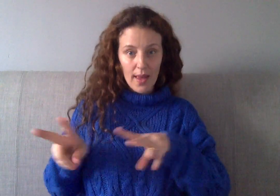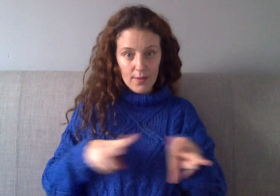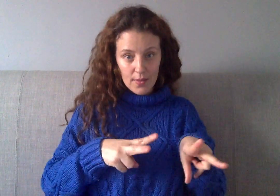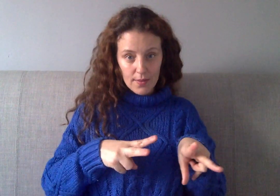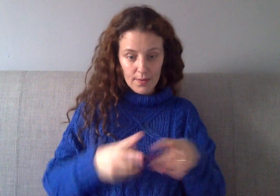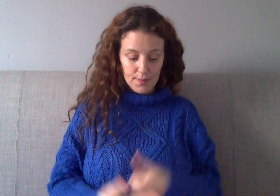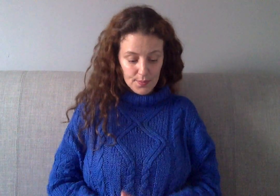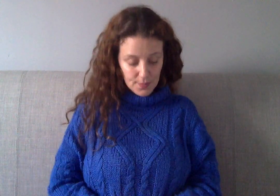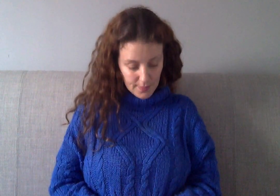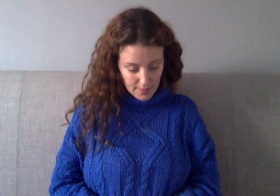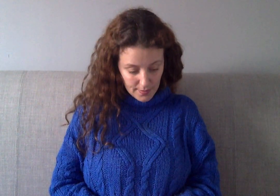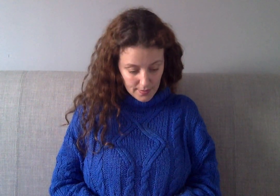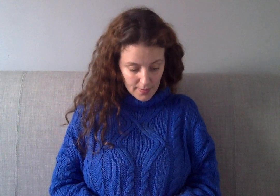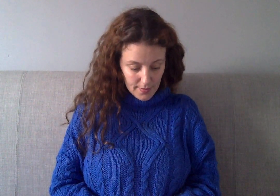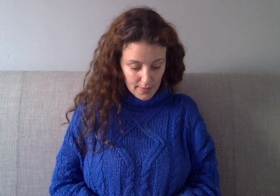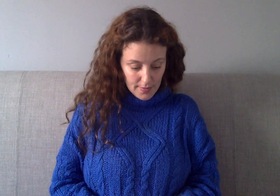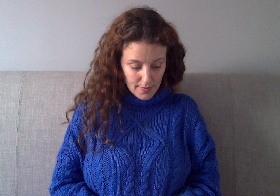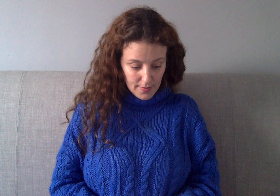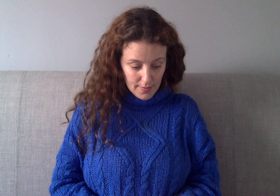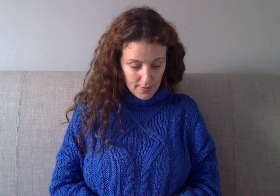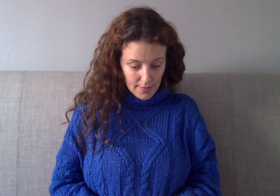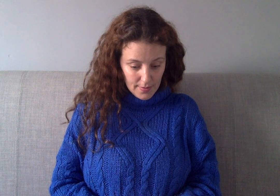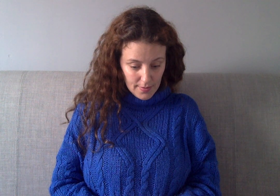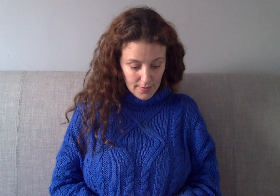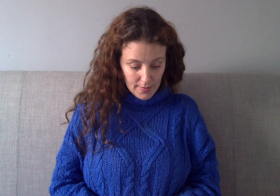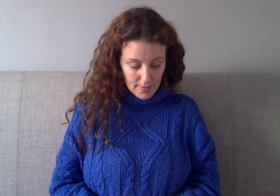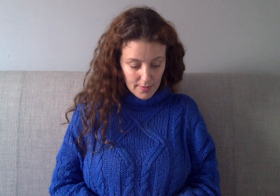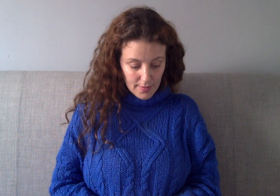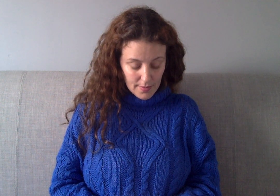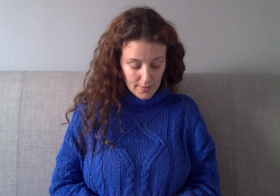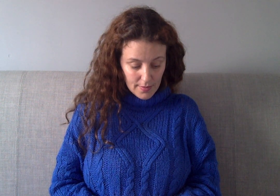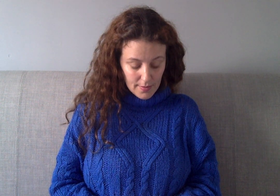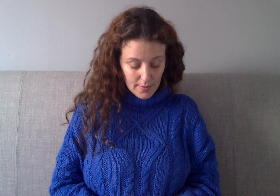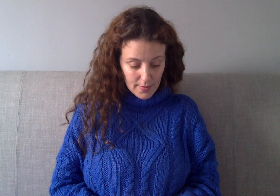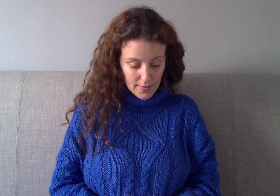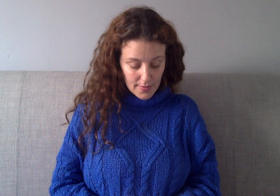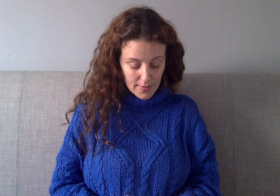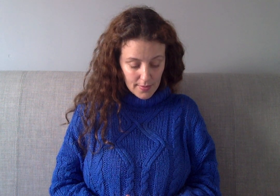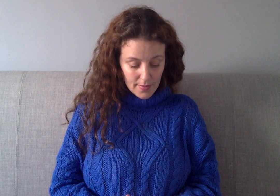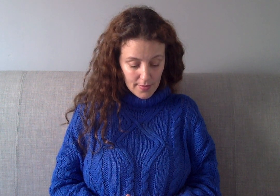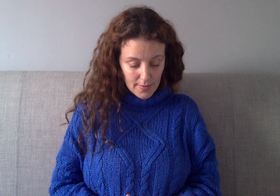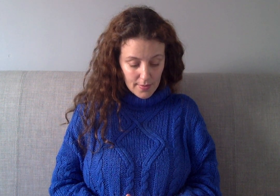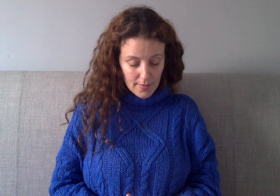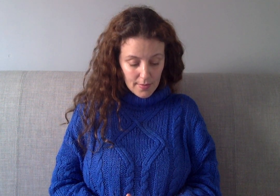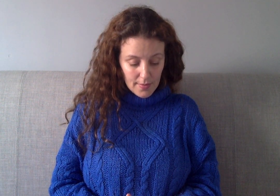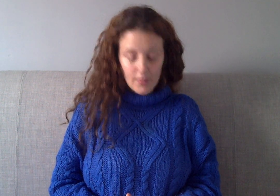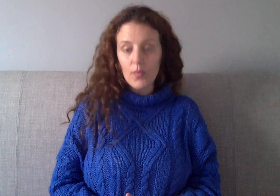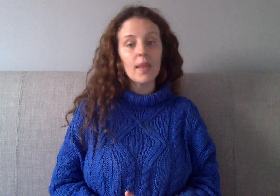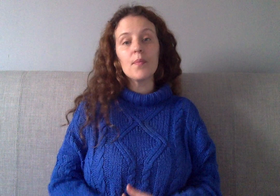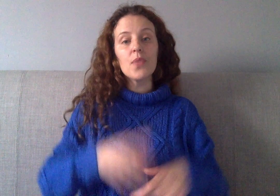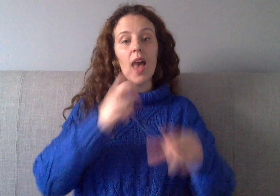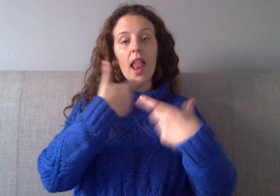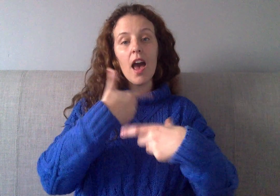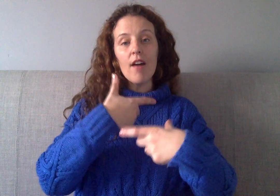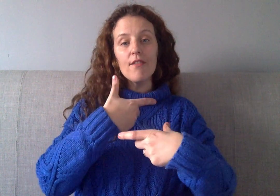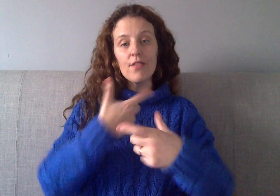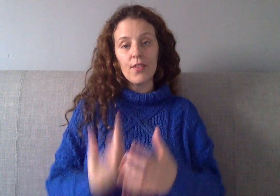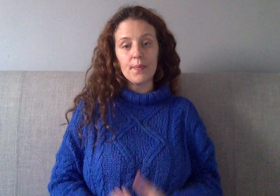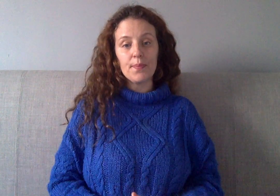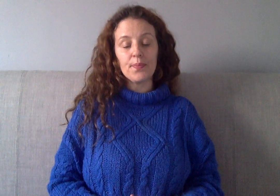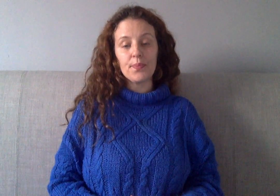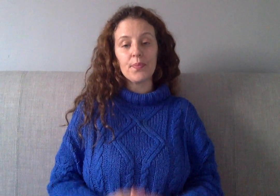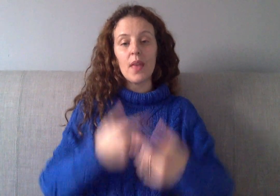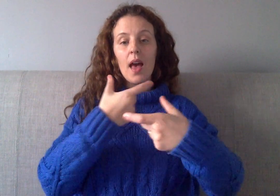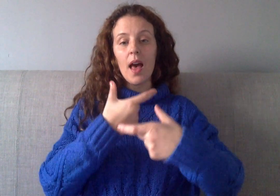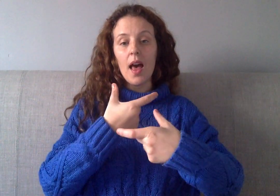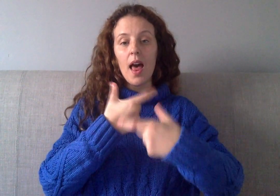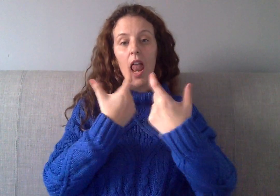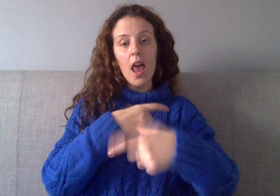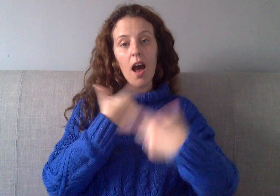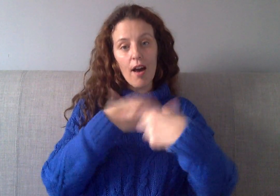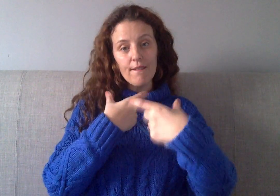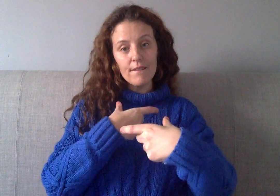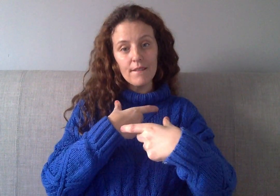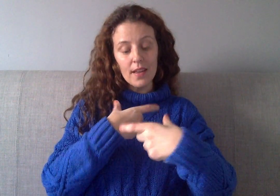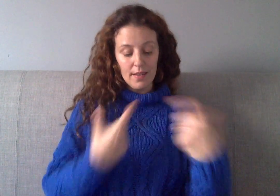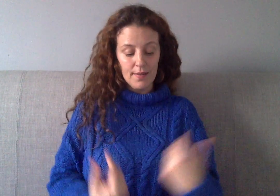LAUGH